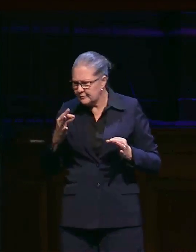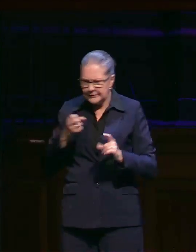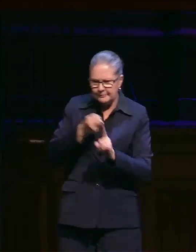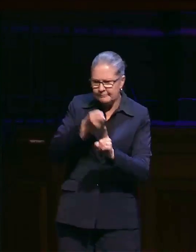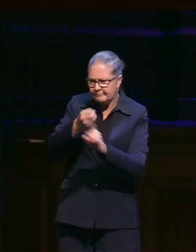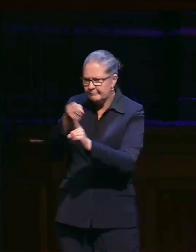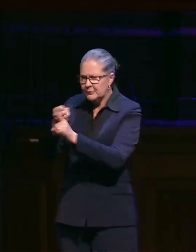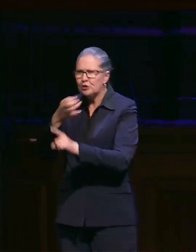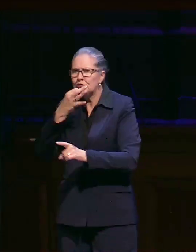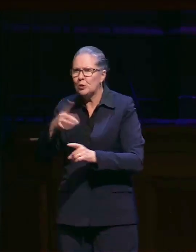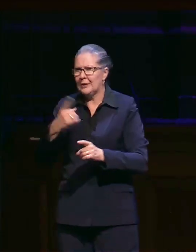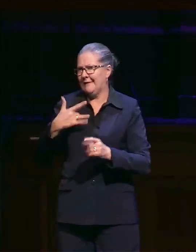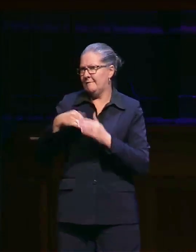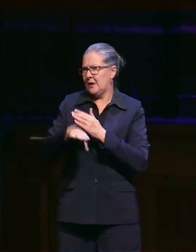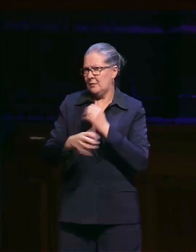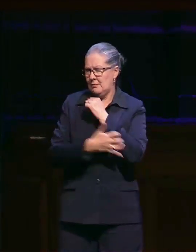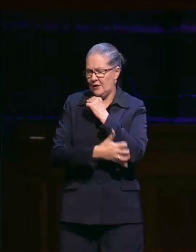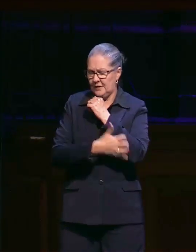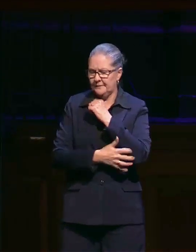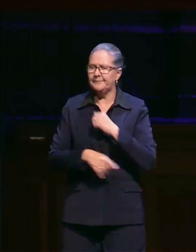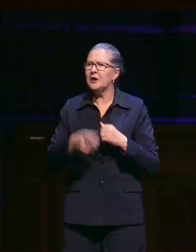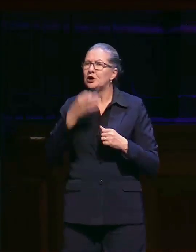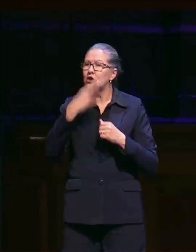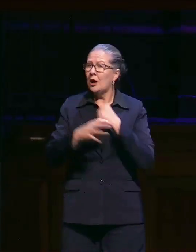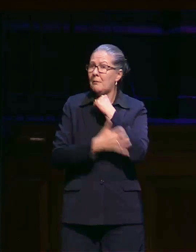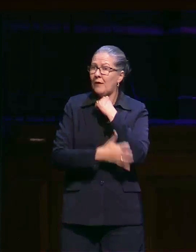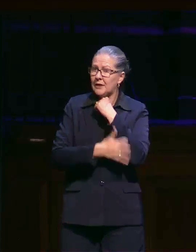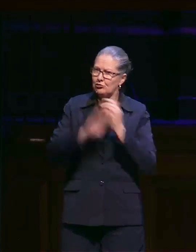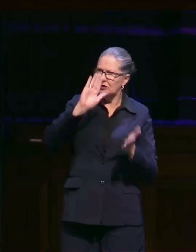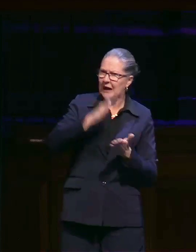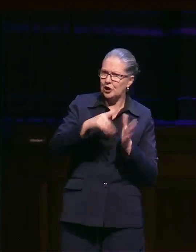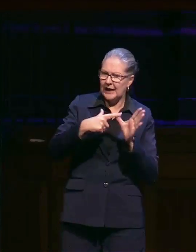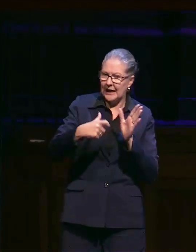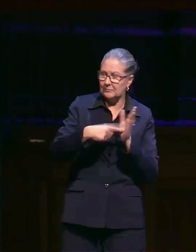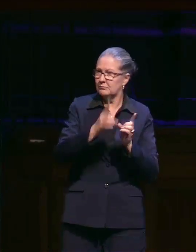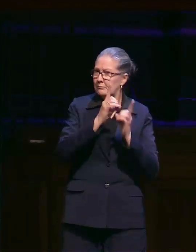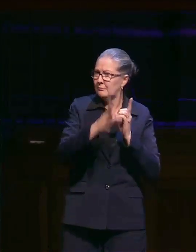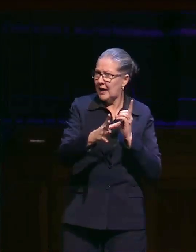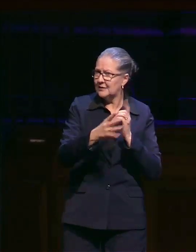The Child Poverty Reduction Act ensures transparent reporting on progress against published targets at the Government Budget each year.